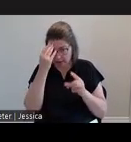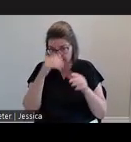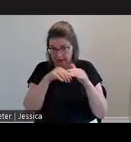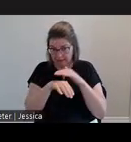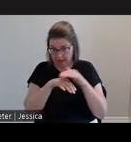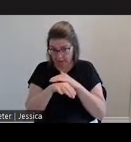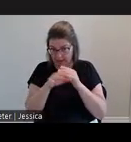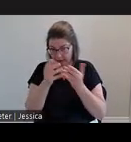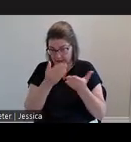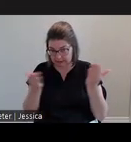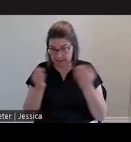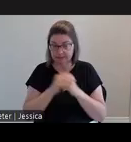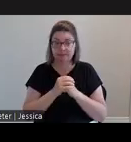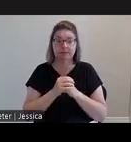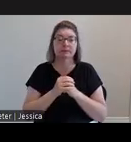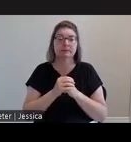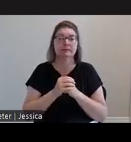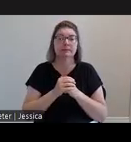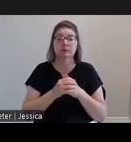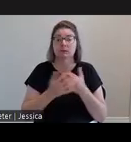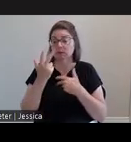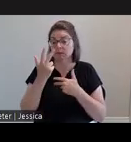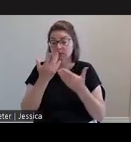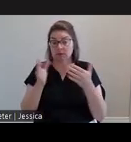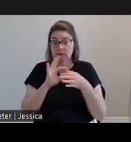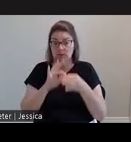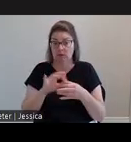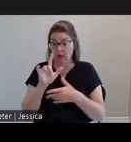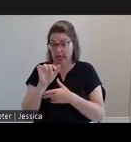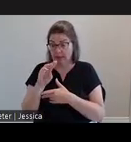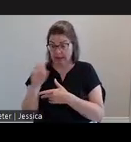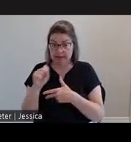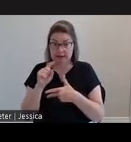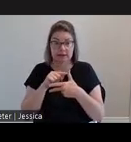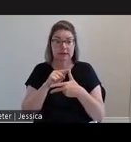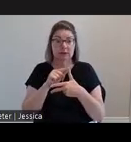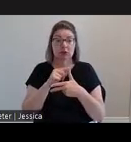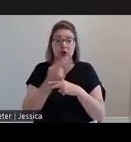Um, three key points to highlight: first use a built-in accessibility checker,